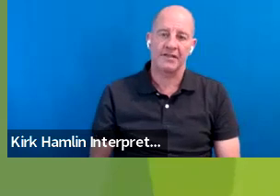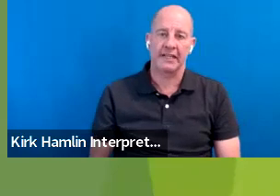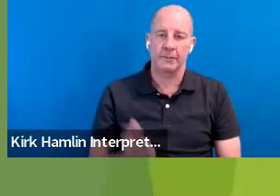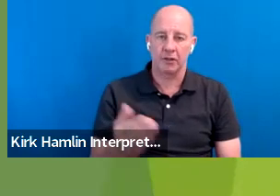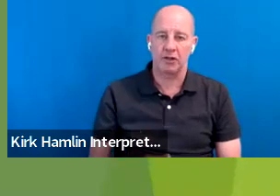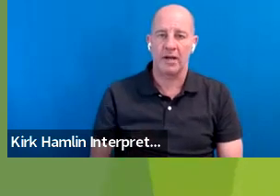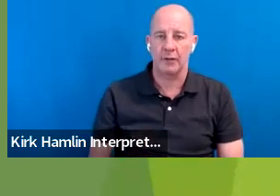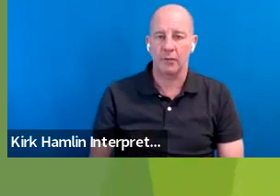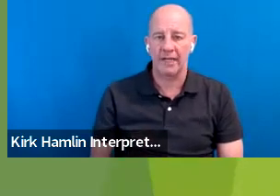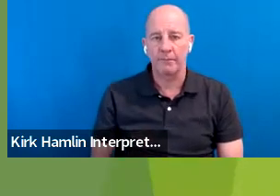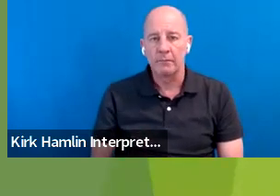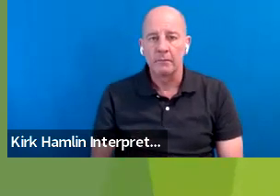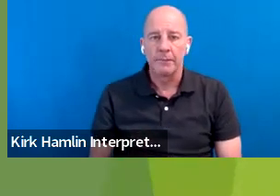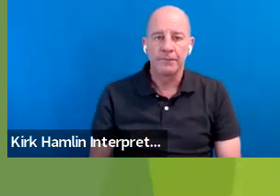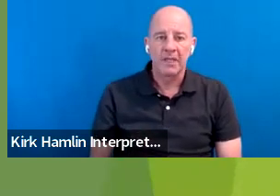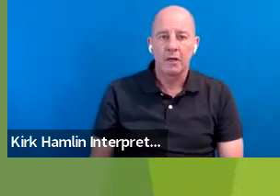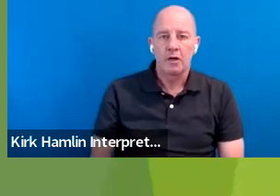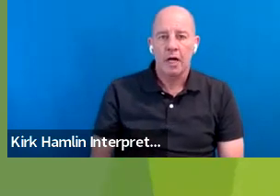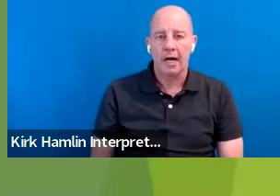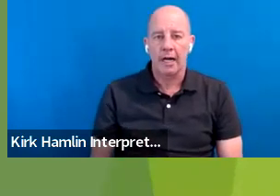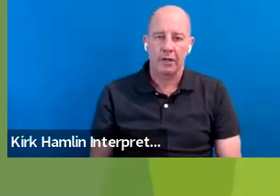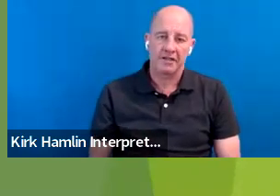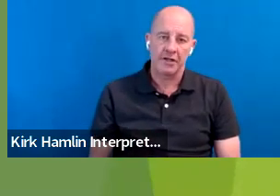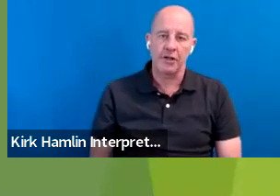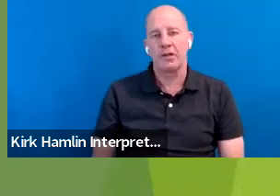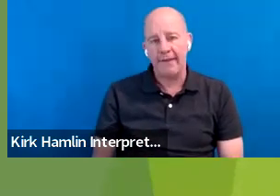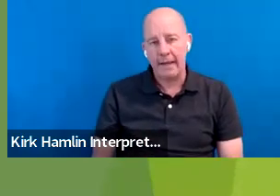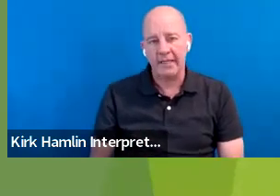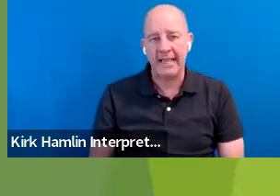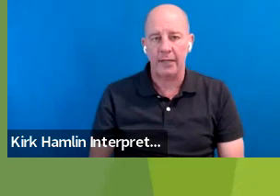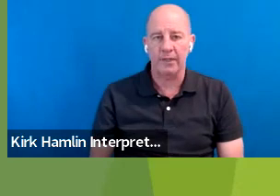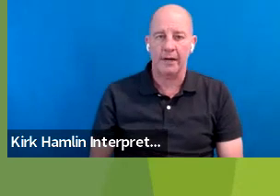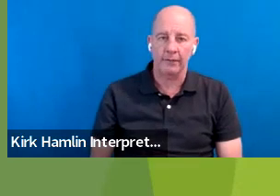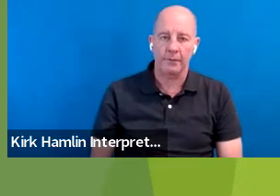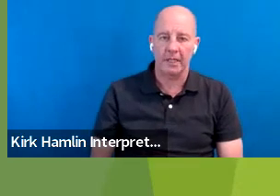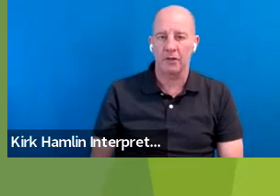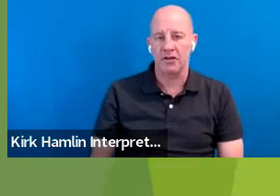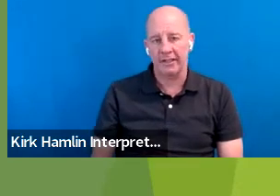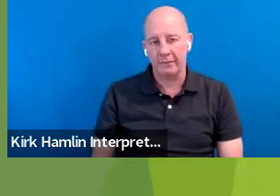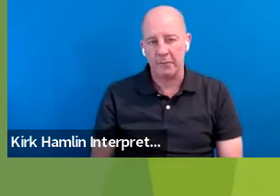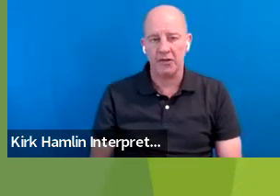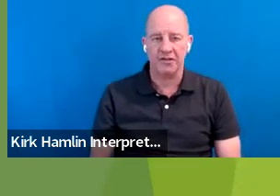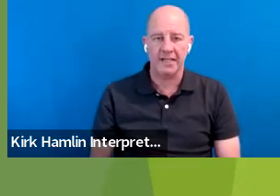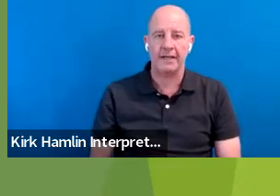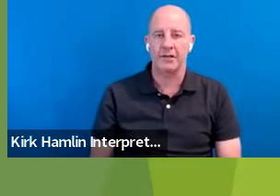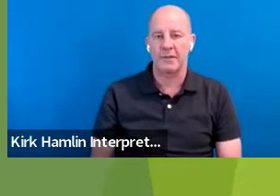Instead of signing them, you can go ahead and read them. It says you and your family can recover from the emergency.